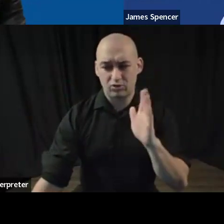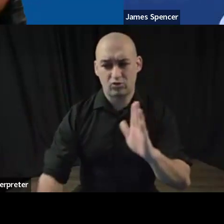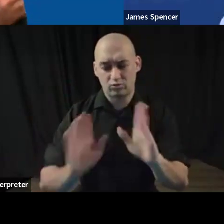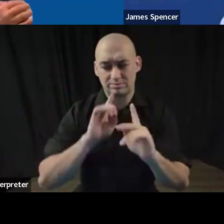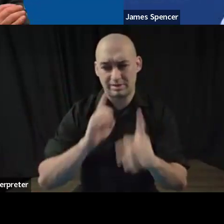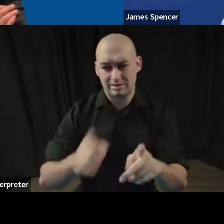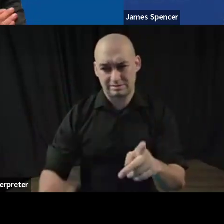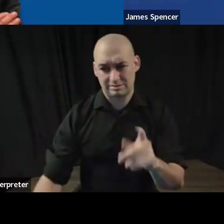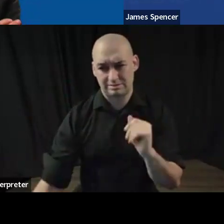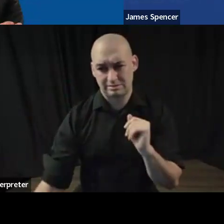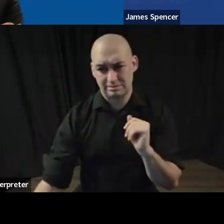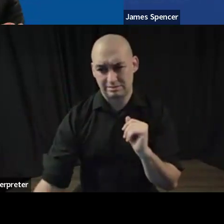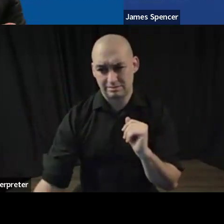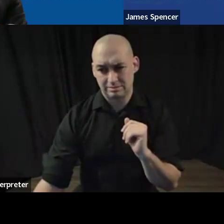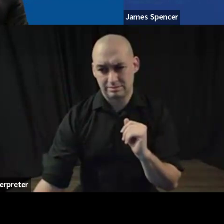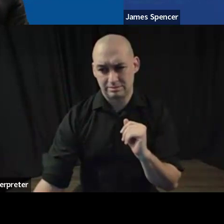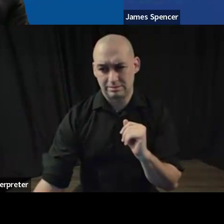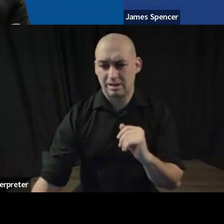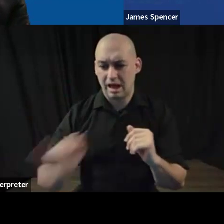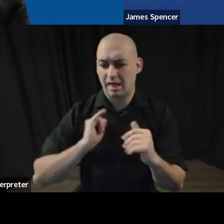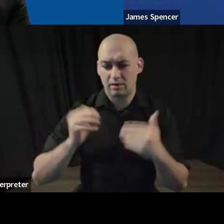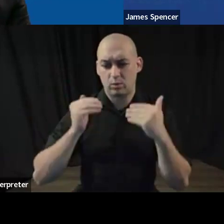Got it. Well, I think I'll go ahead and answer it. I think, Rebecca,